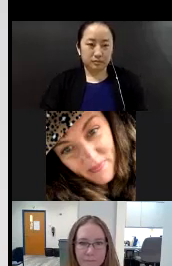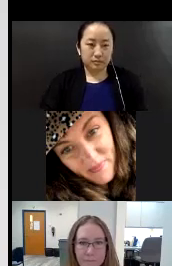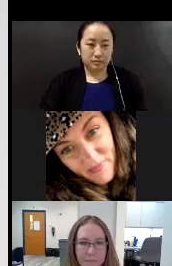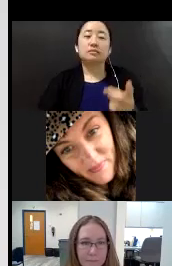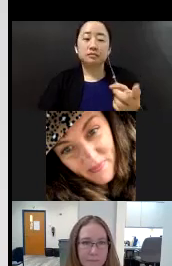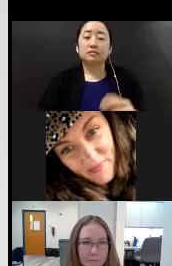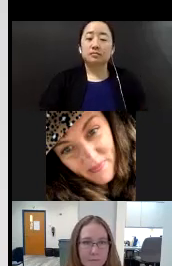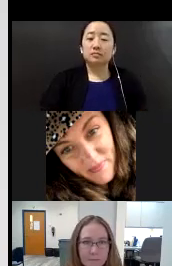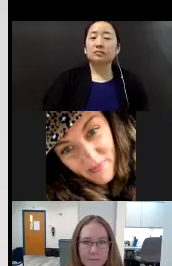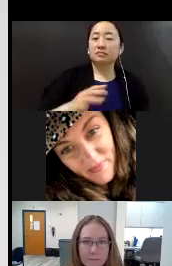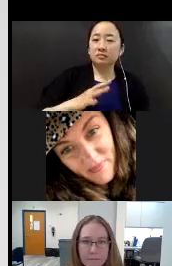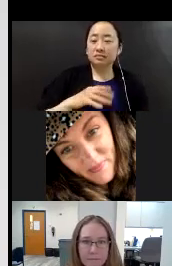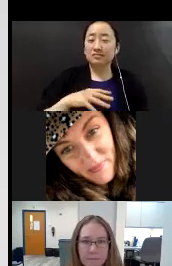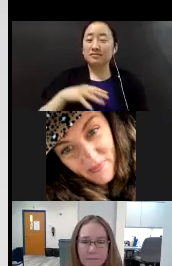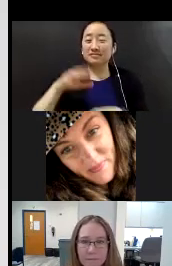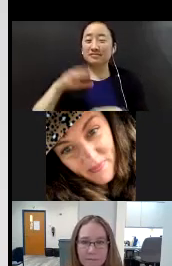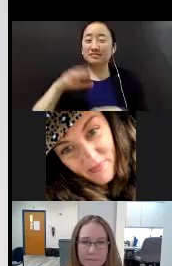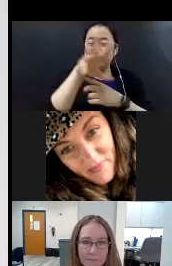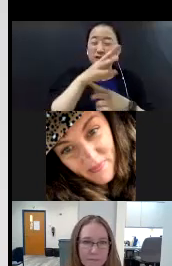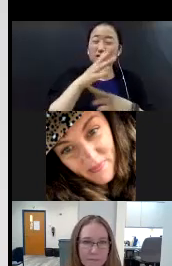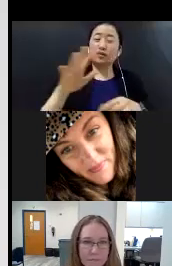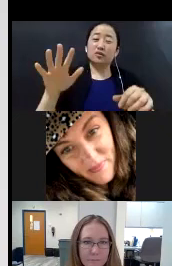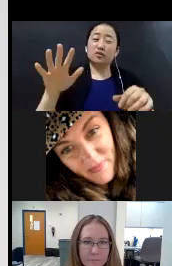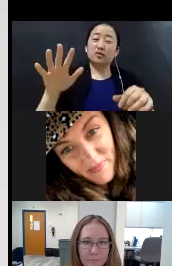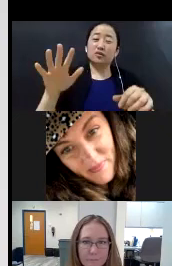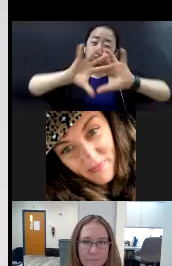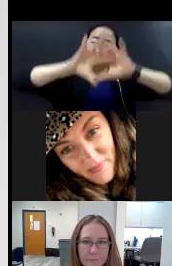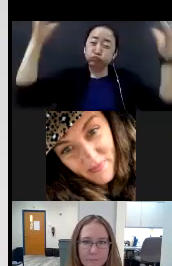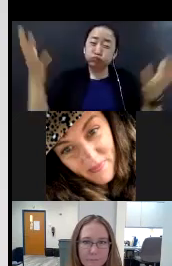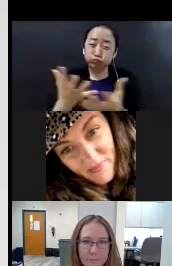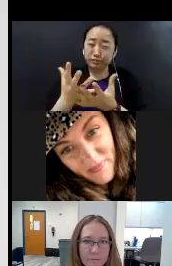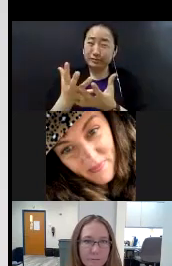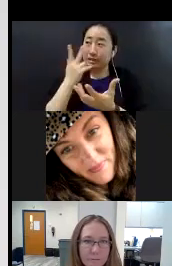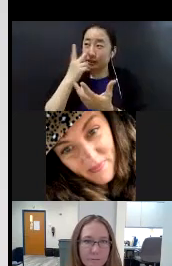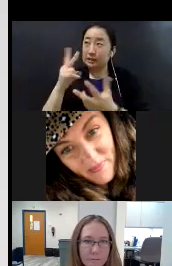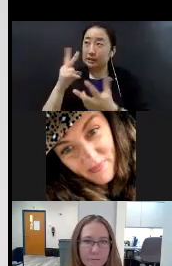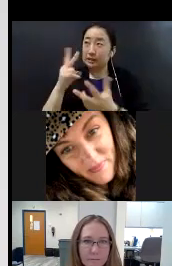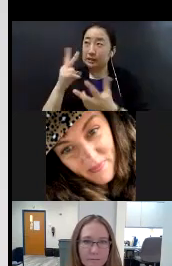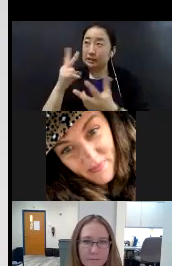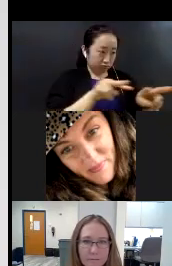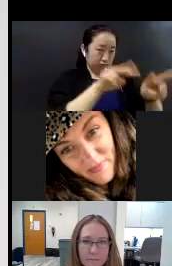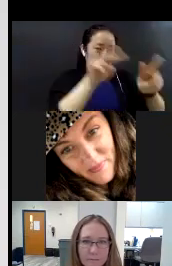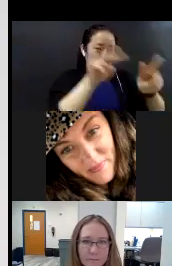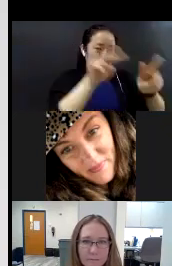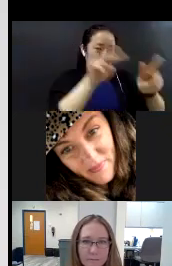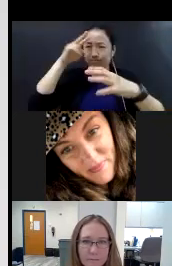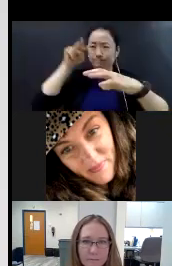FEED AS FAR AS GETTING THE WHOLE HOME LAYOUT VERSUS JUST THE PICTURES. SOMETIMES WE JUST GET A PICTURE OF THE